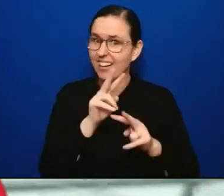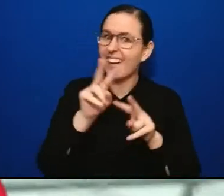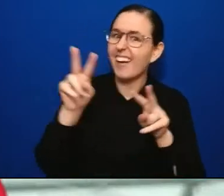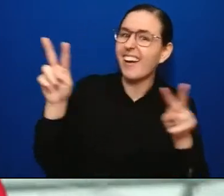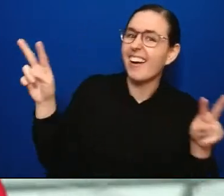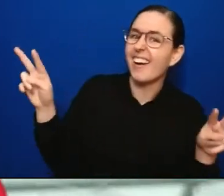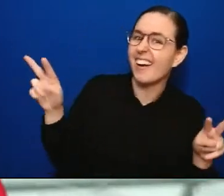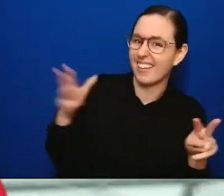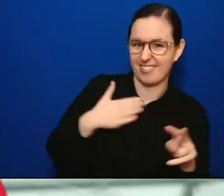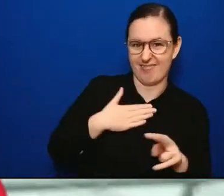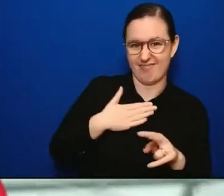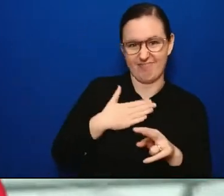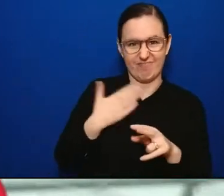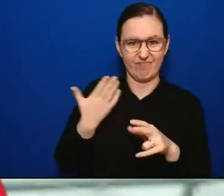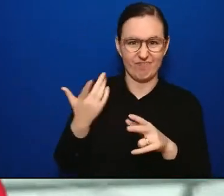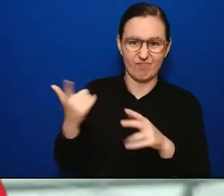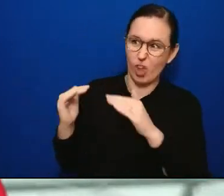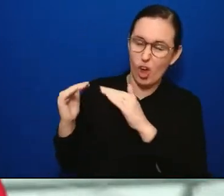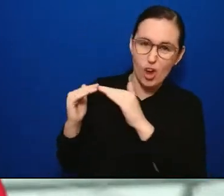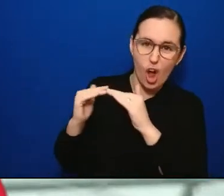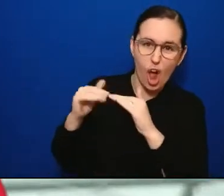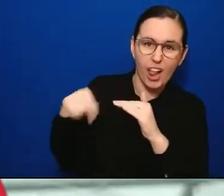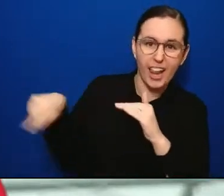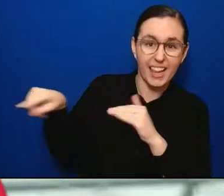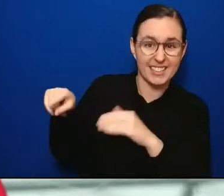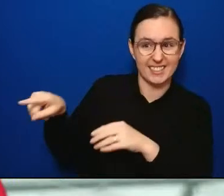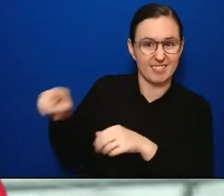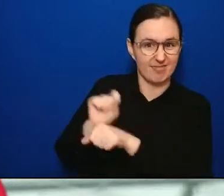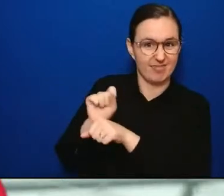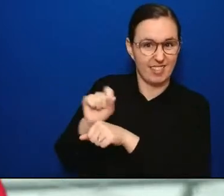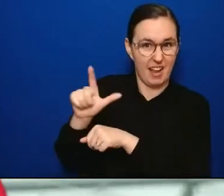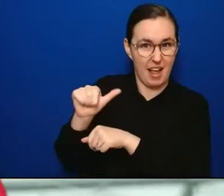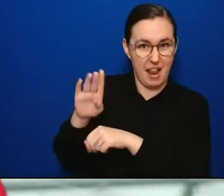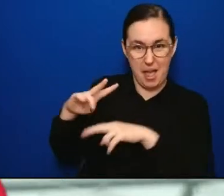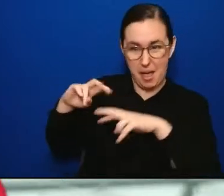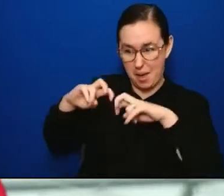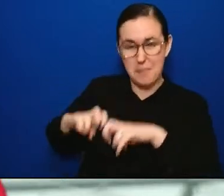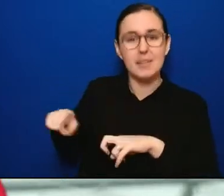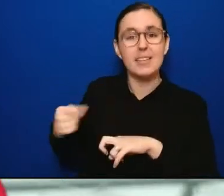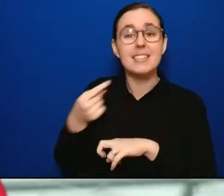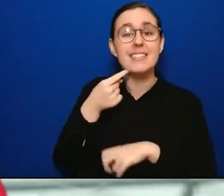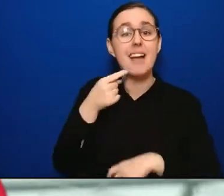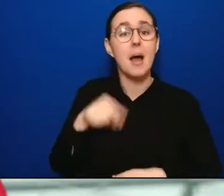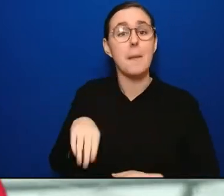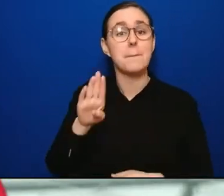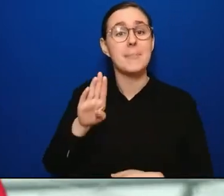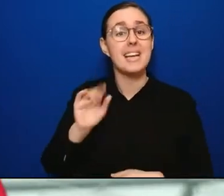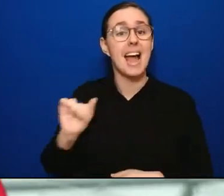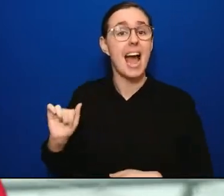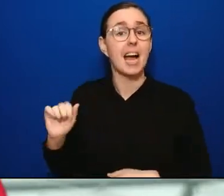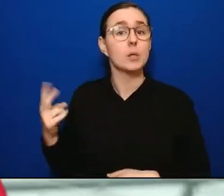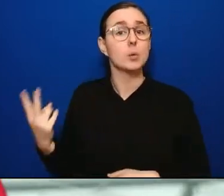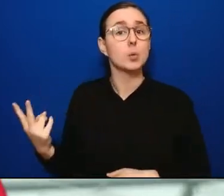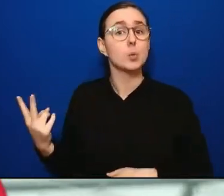what we're, um what I'm hearing from my lab colleagues really is it's around timing of when it